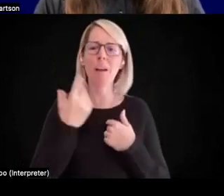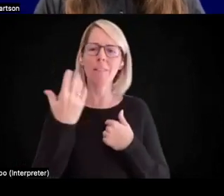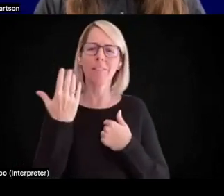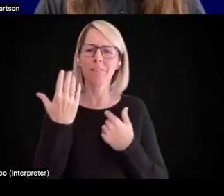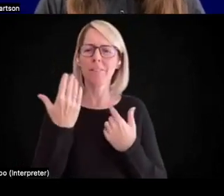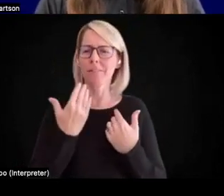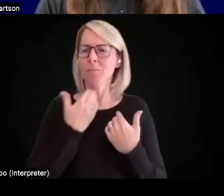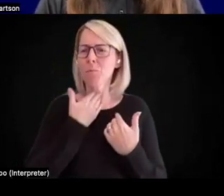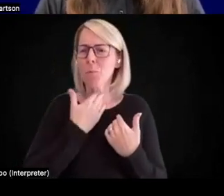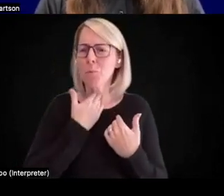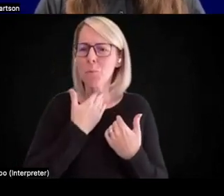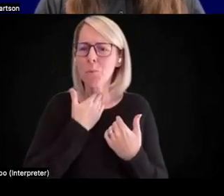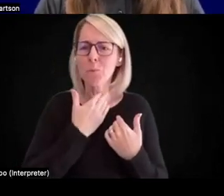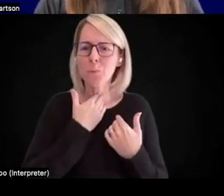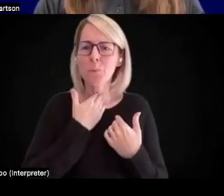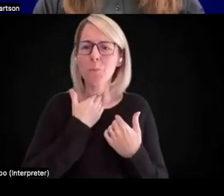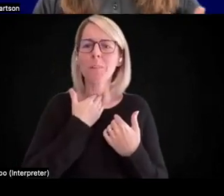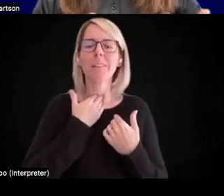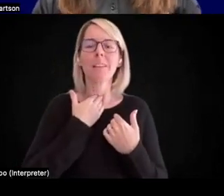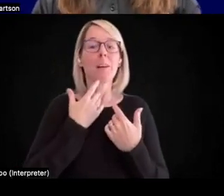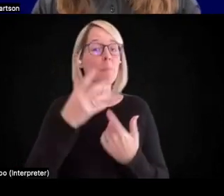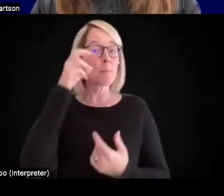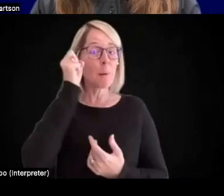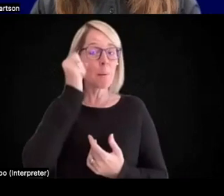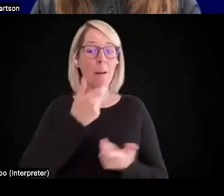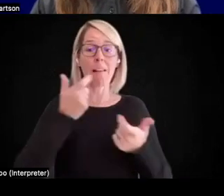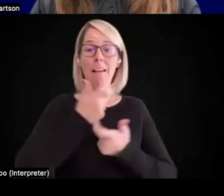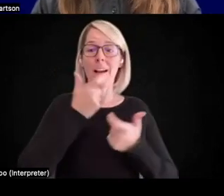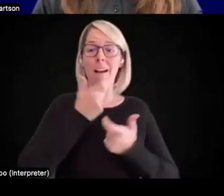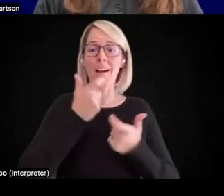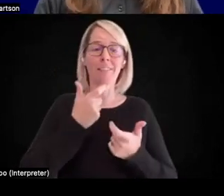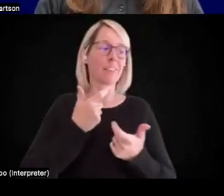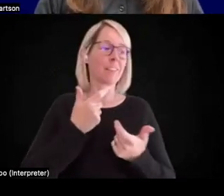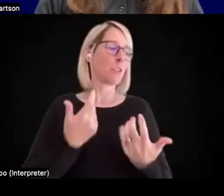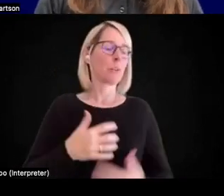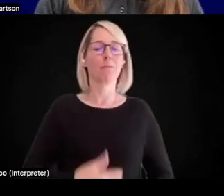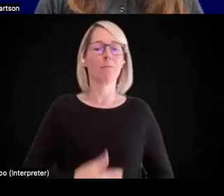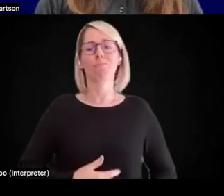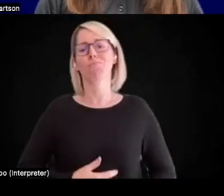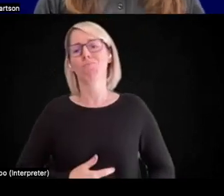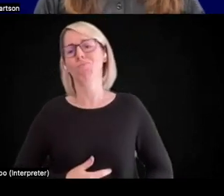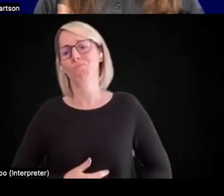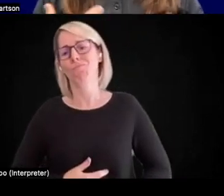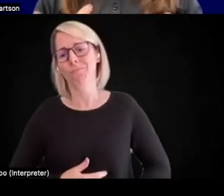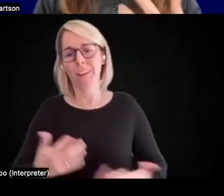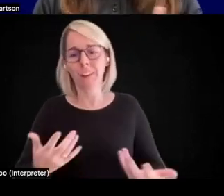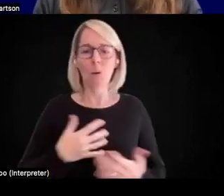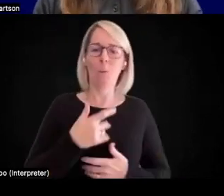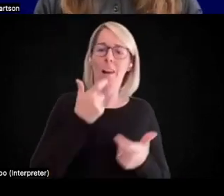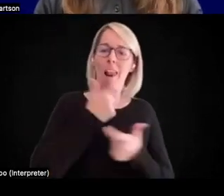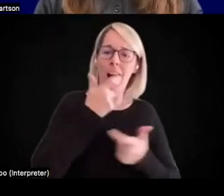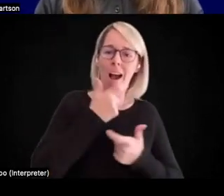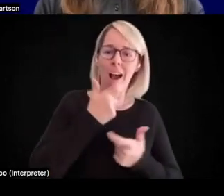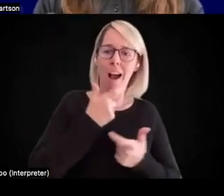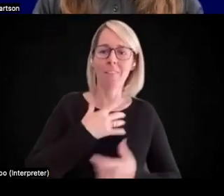associated with laughter, whether you've got a belly laugh or a chuckle or a hiccup-y laugh,